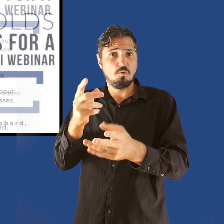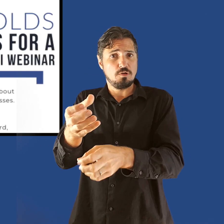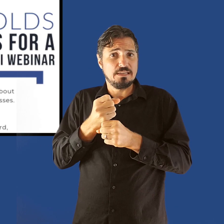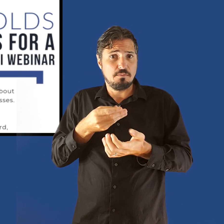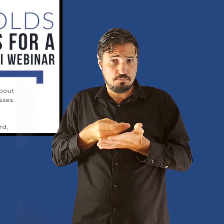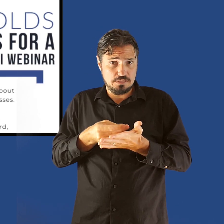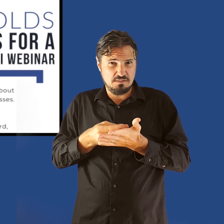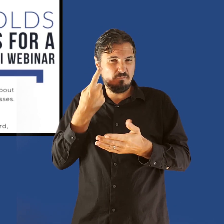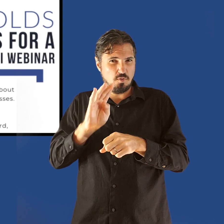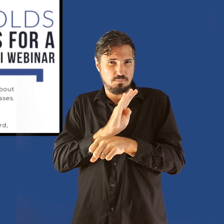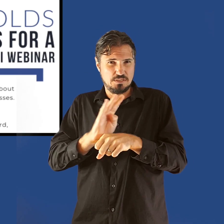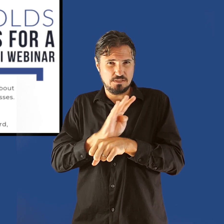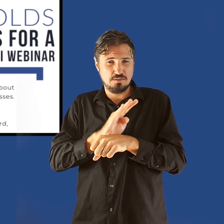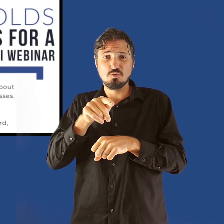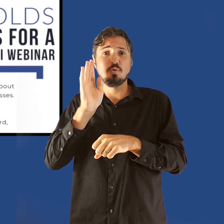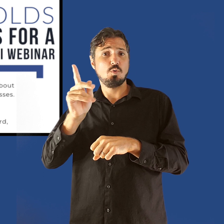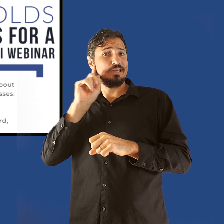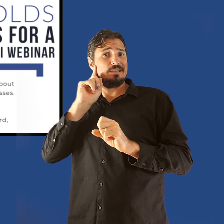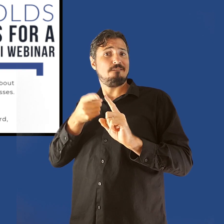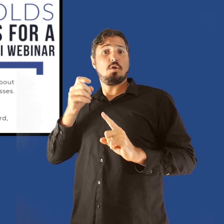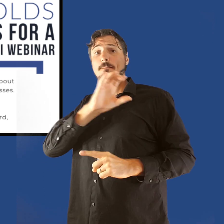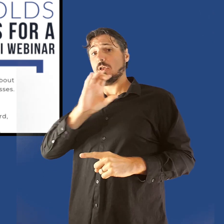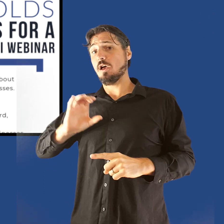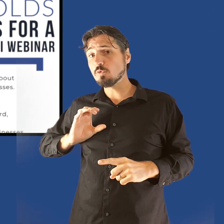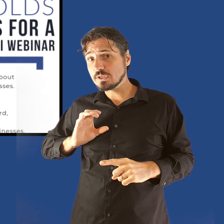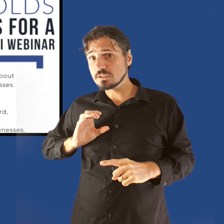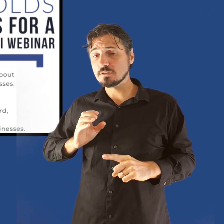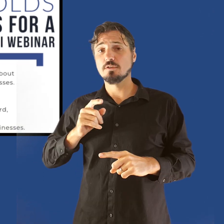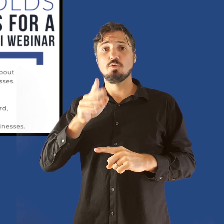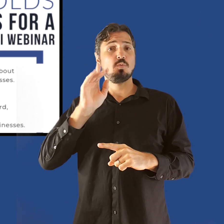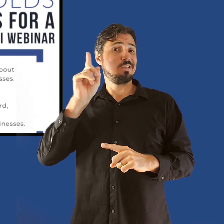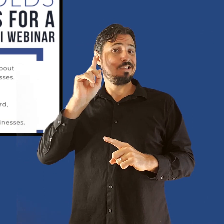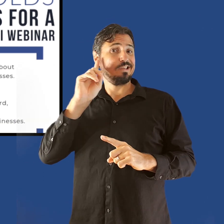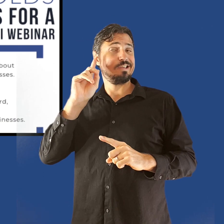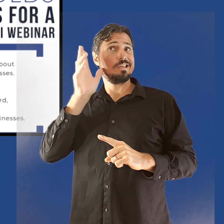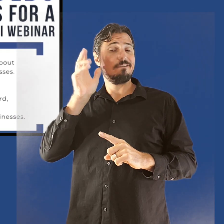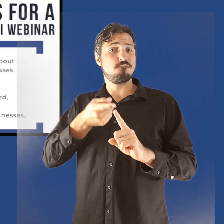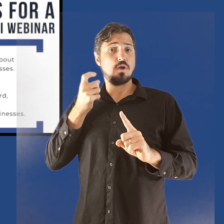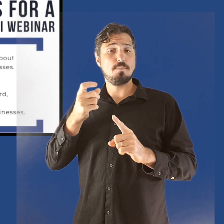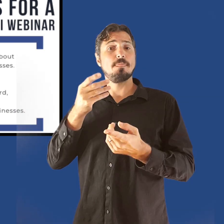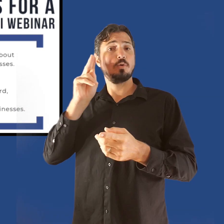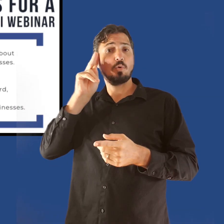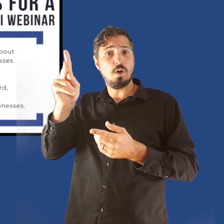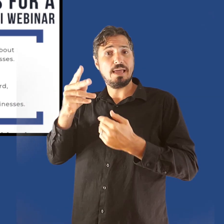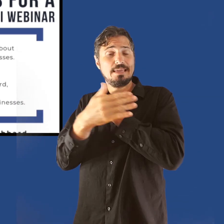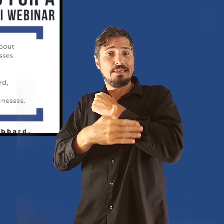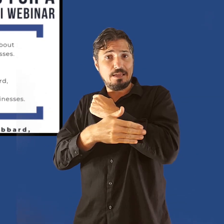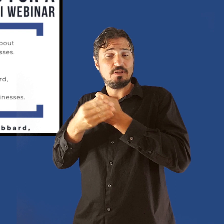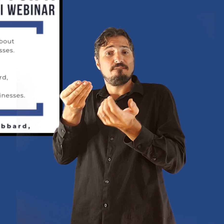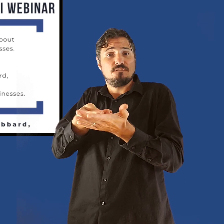And you will receive the latest updates from Congress, from the Kaua‘i County Finance Department, as well as a financial outlook for Kaua‘i.